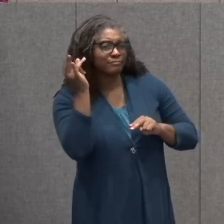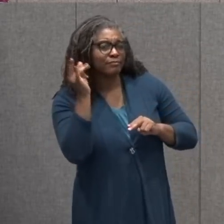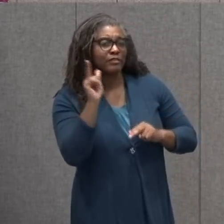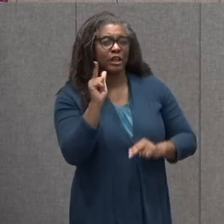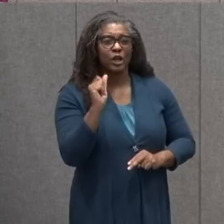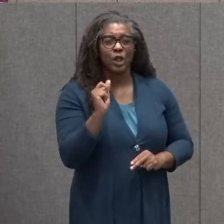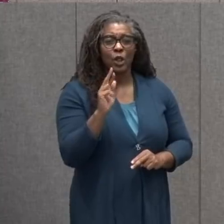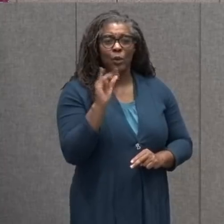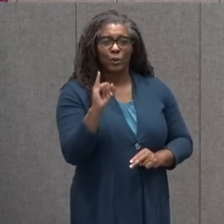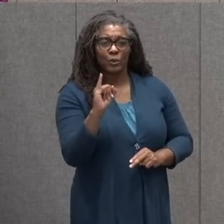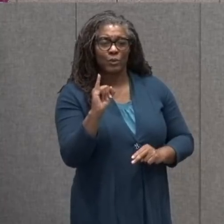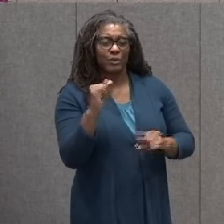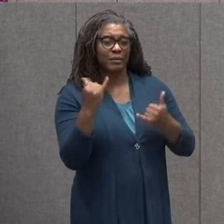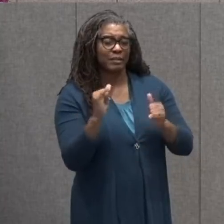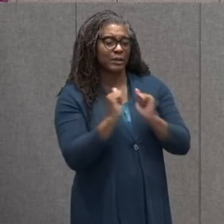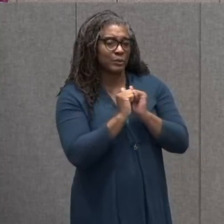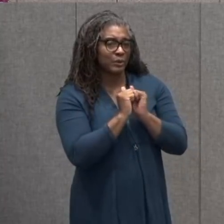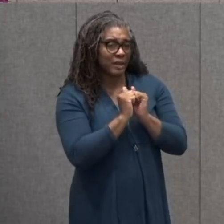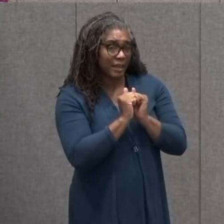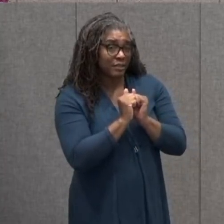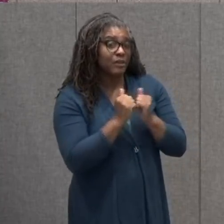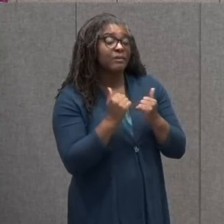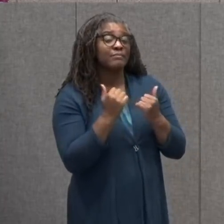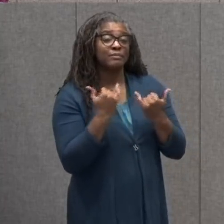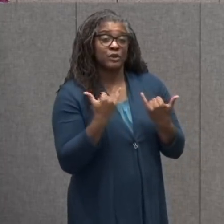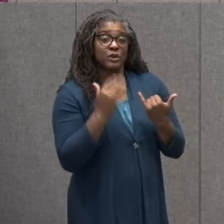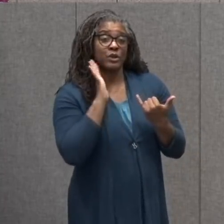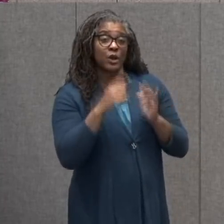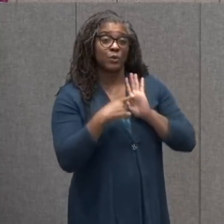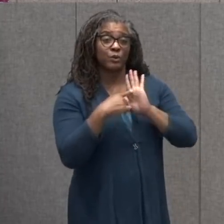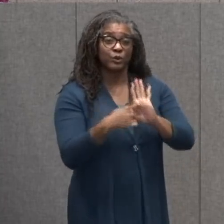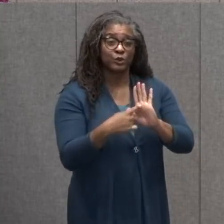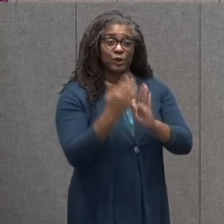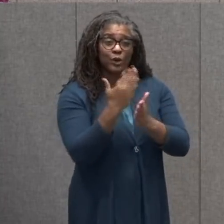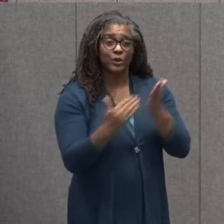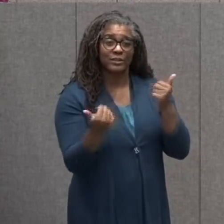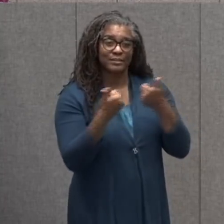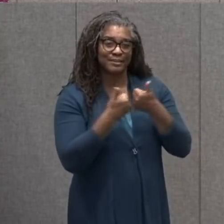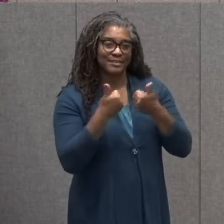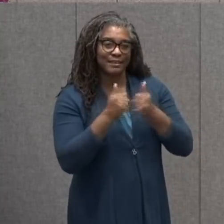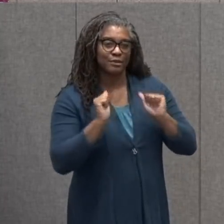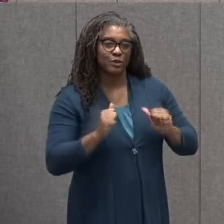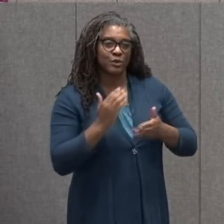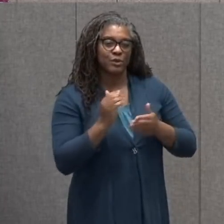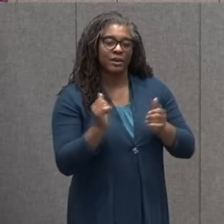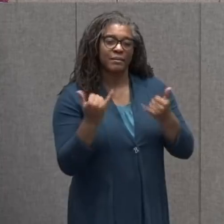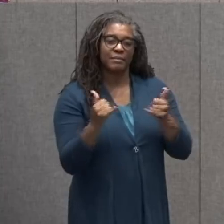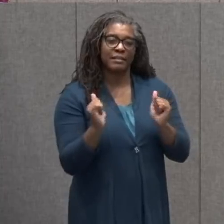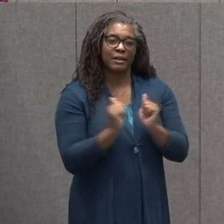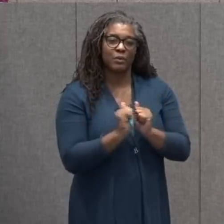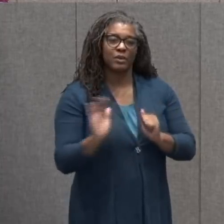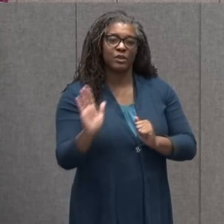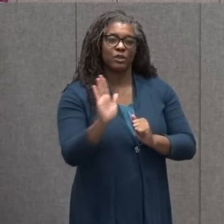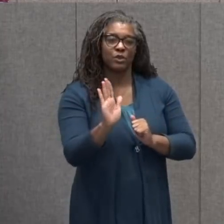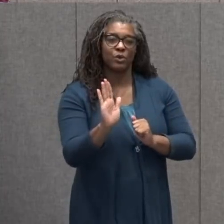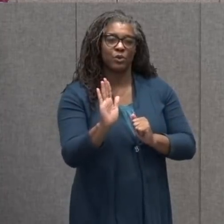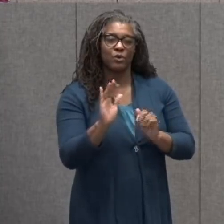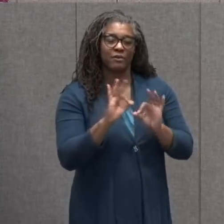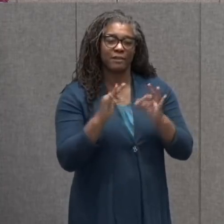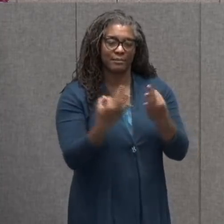that you can play at home with your family. Are you ready? I'm ready, let's go. - Awesome. So Ms. Craft made some really